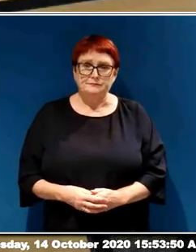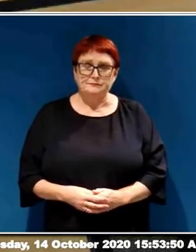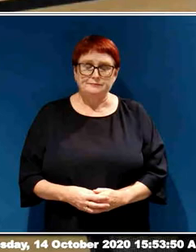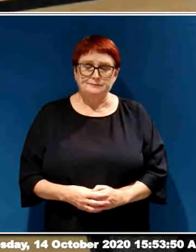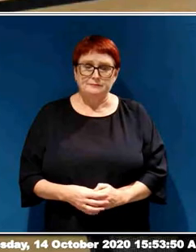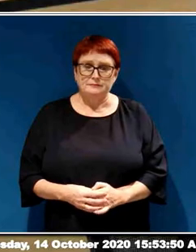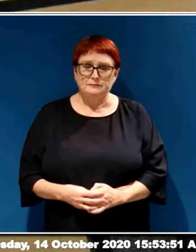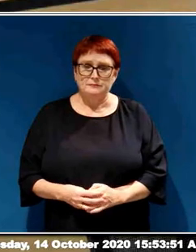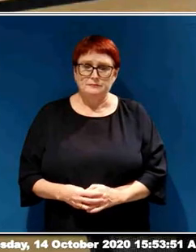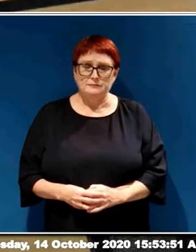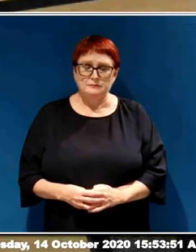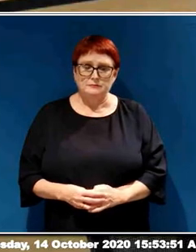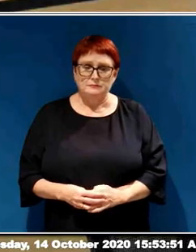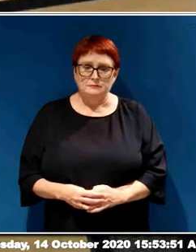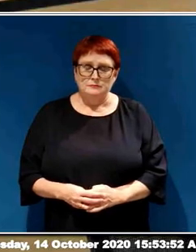Excuse me for just a moment.